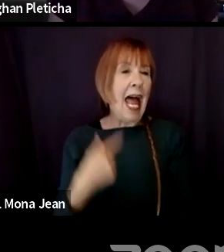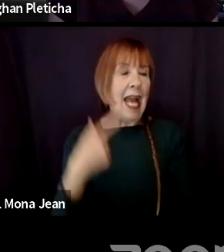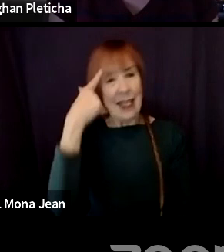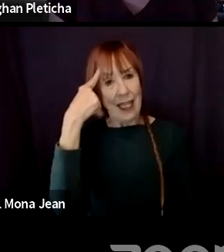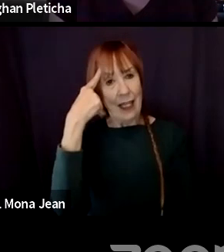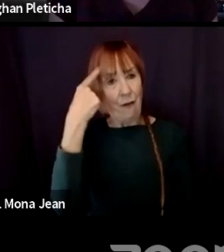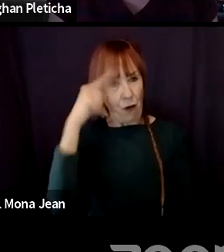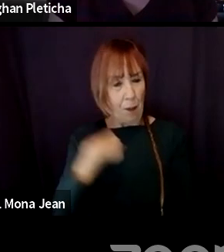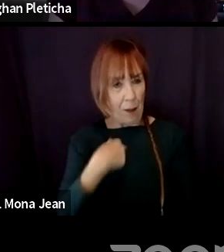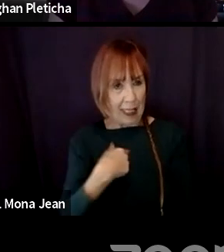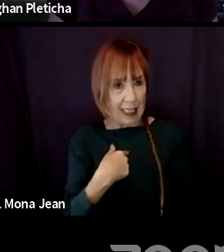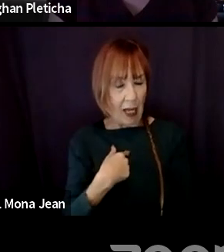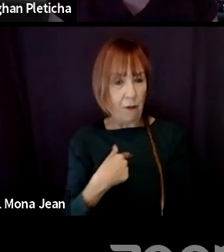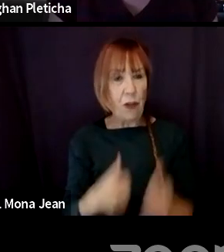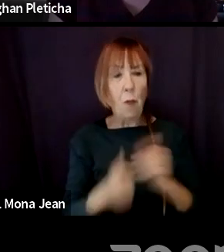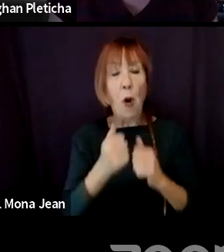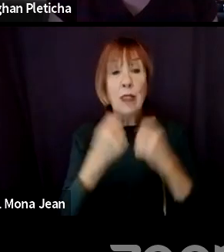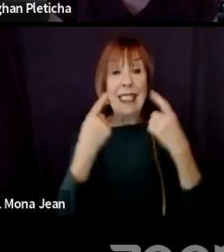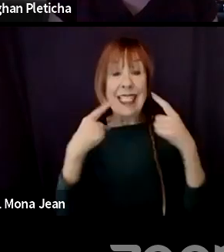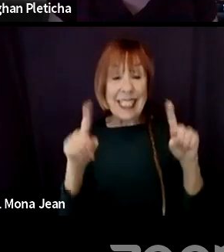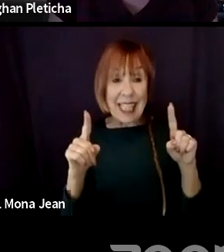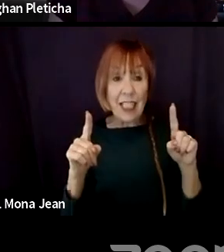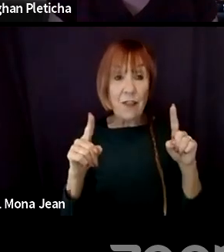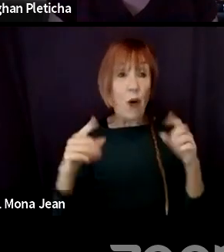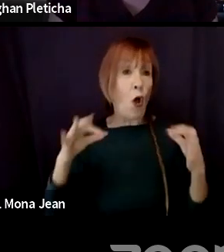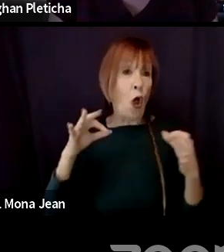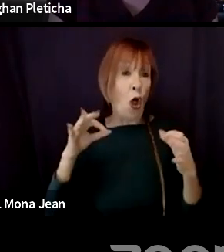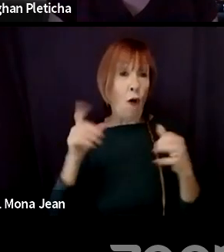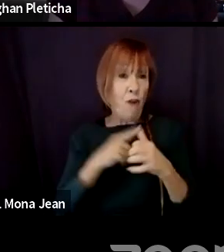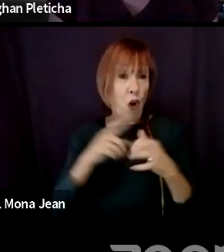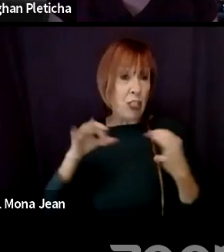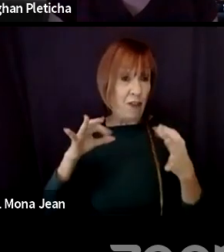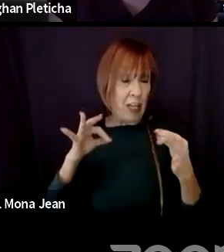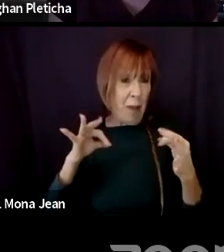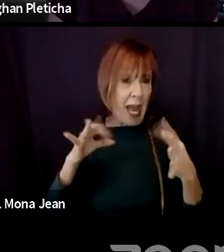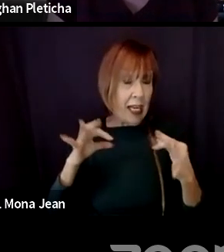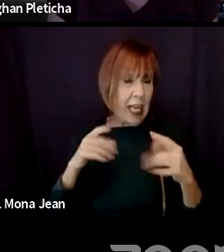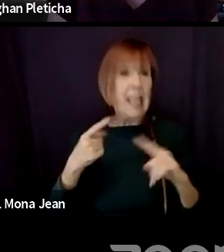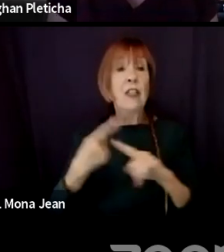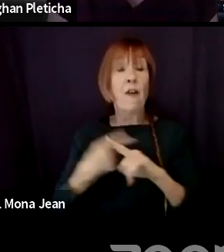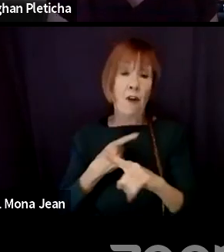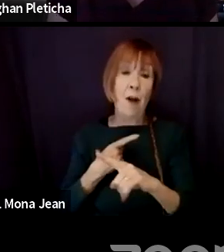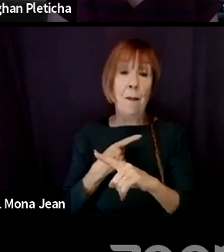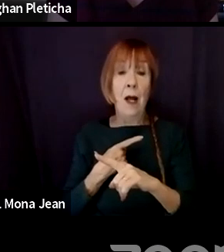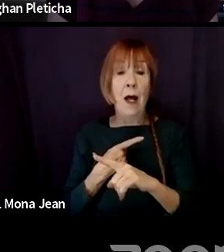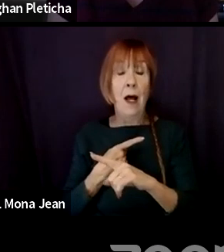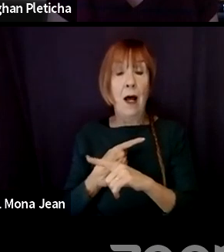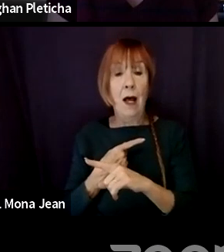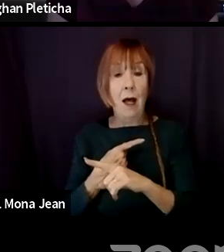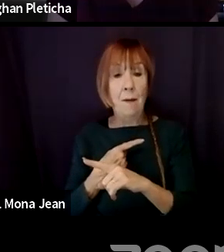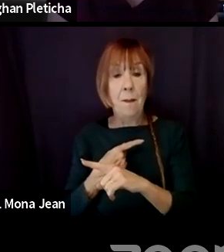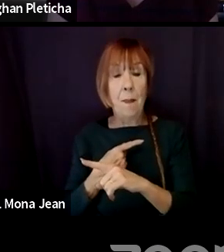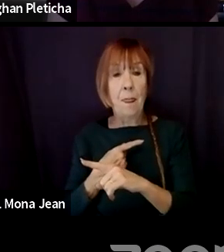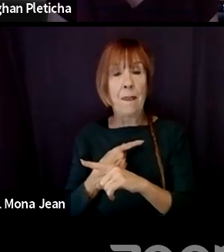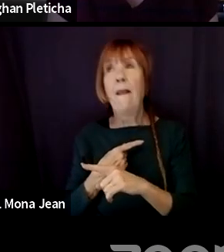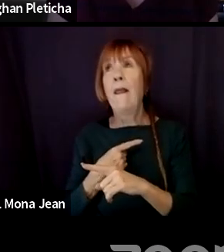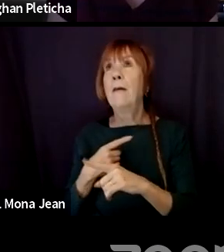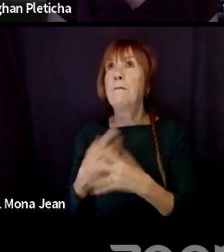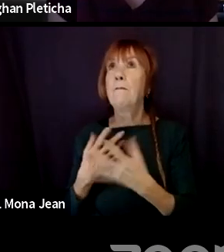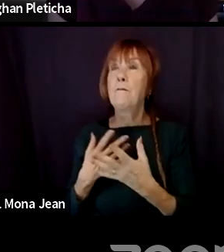the most successful first rounds of feedback almost always come from the people like my favorite writers